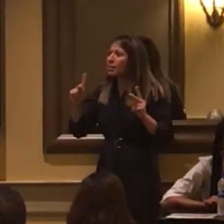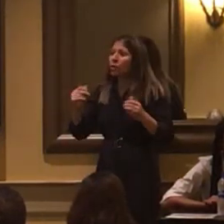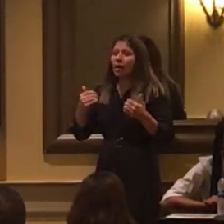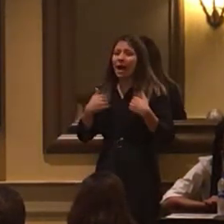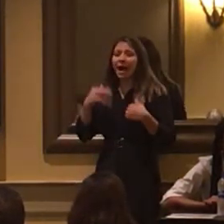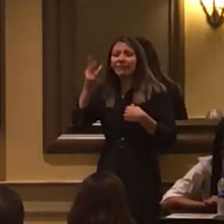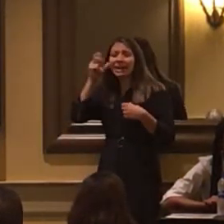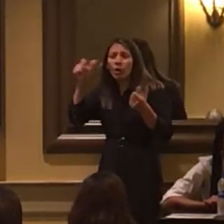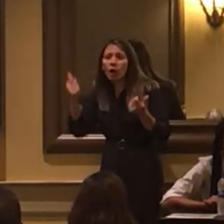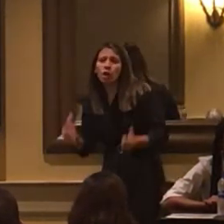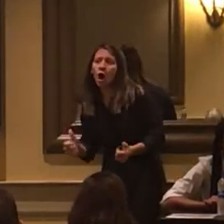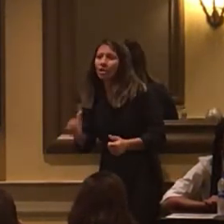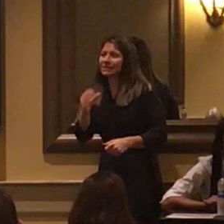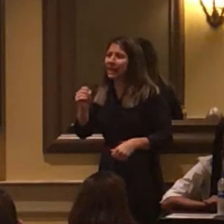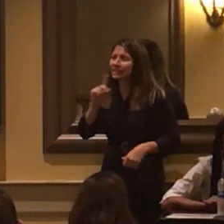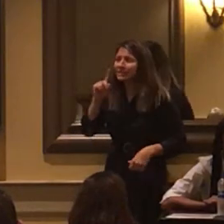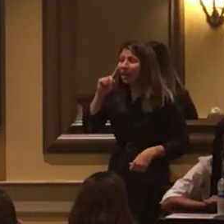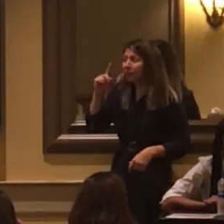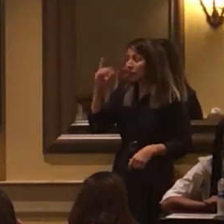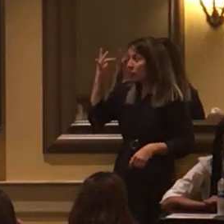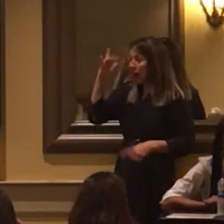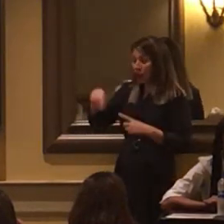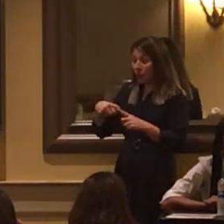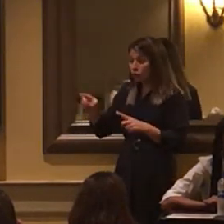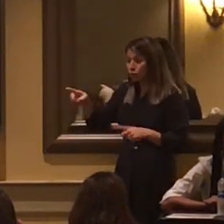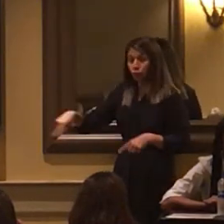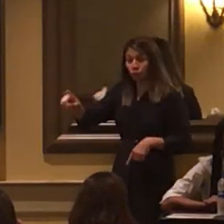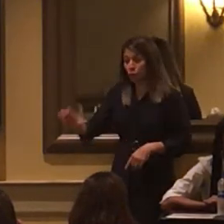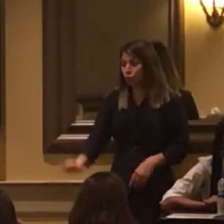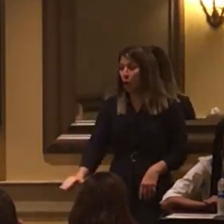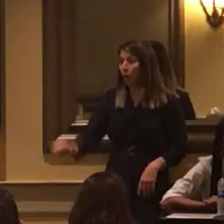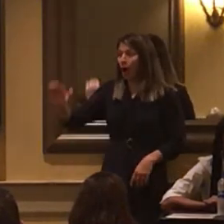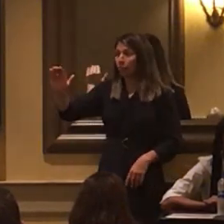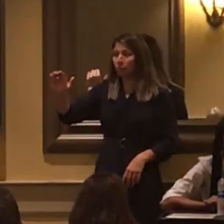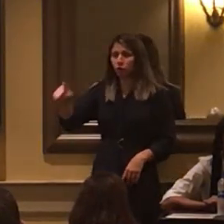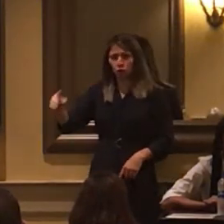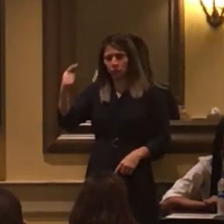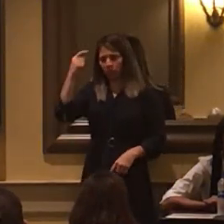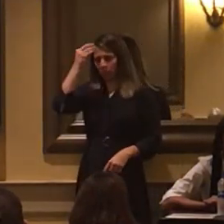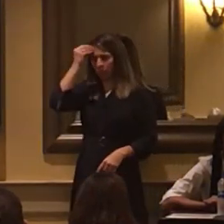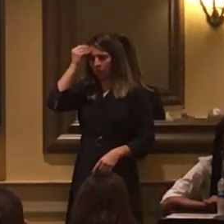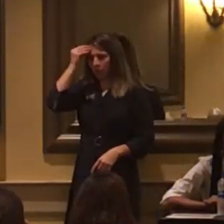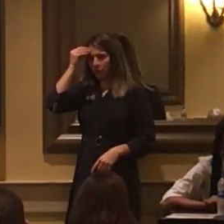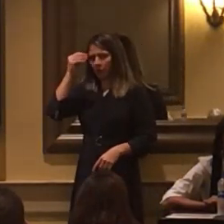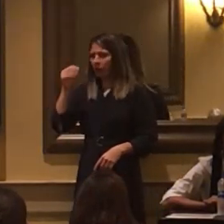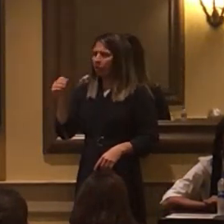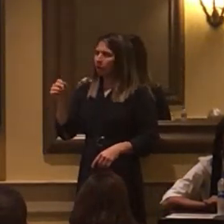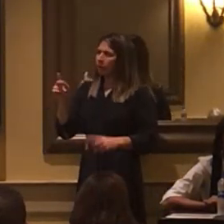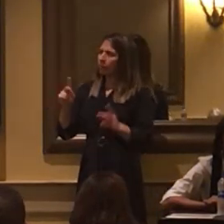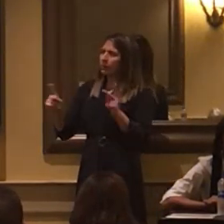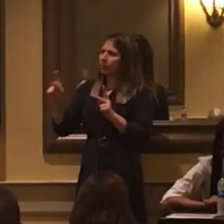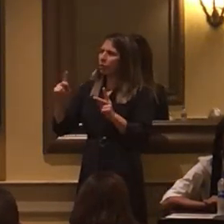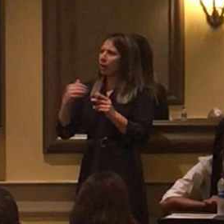but when you grow up, you don't grow up thinking like OK